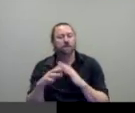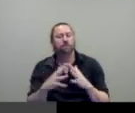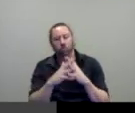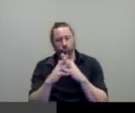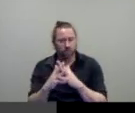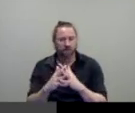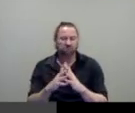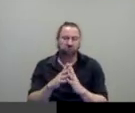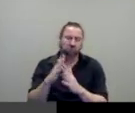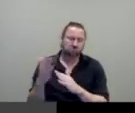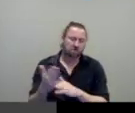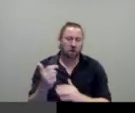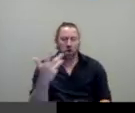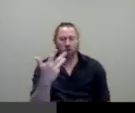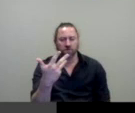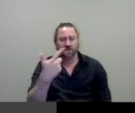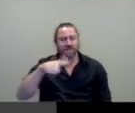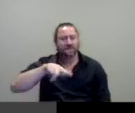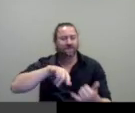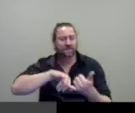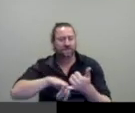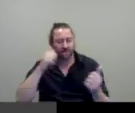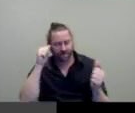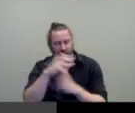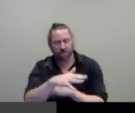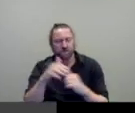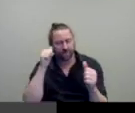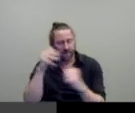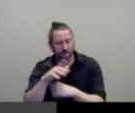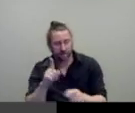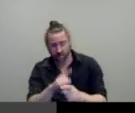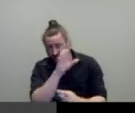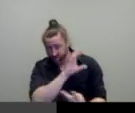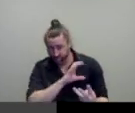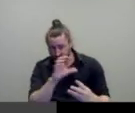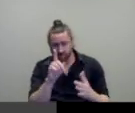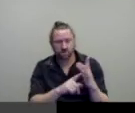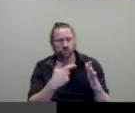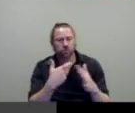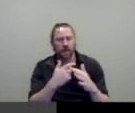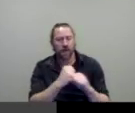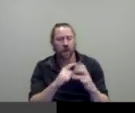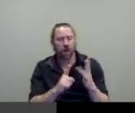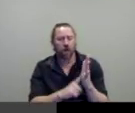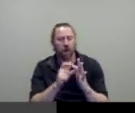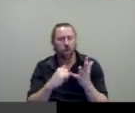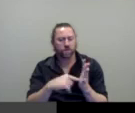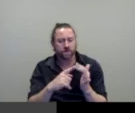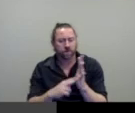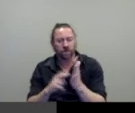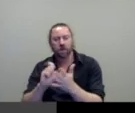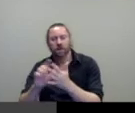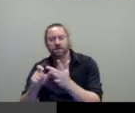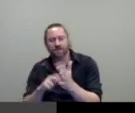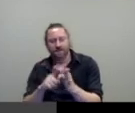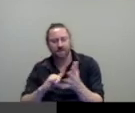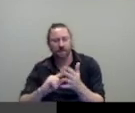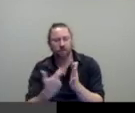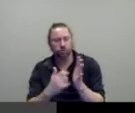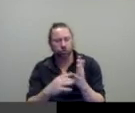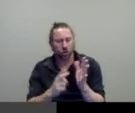fame in the late 1970s it includes artists like those pictured here Jack Goldstein, Cindy Sherman